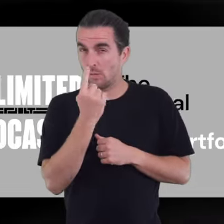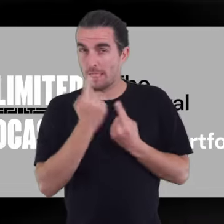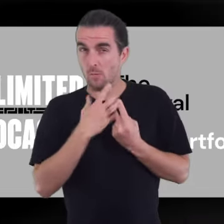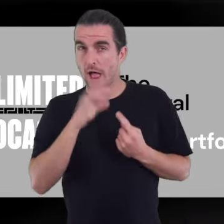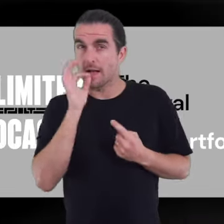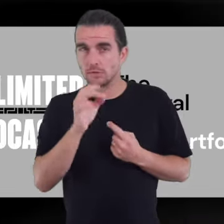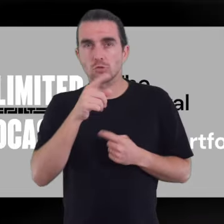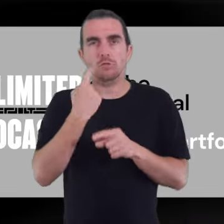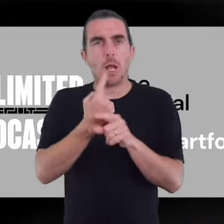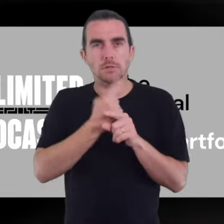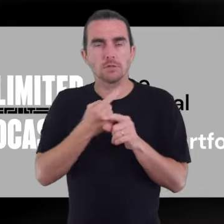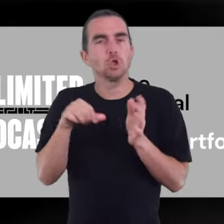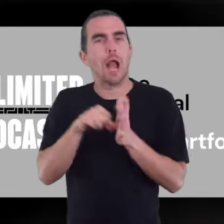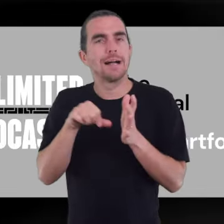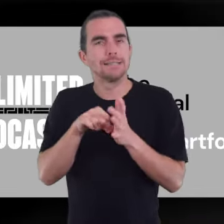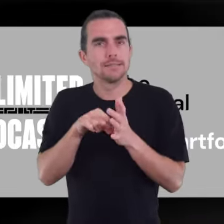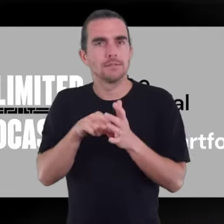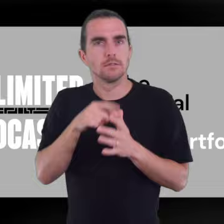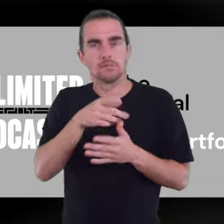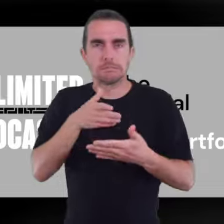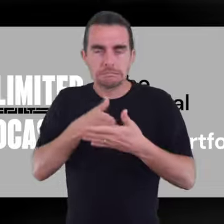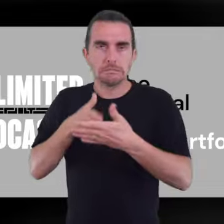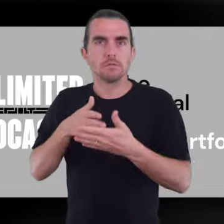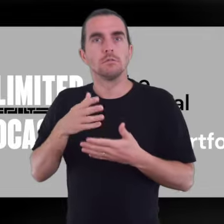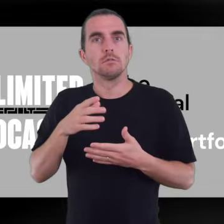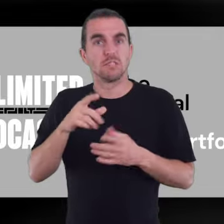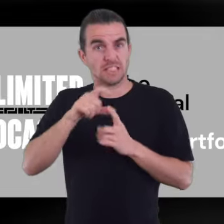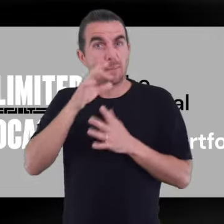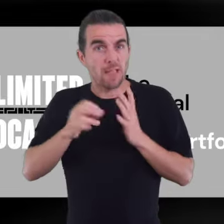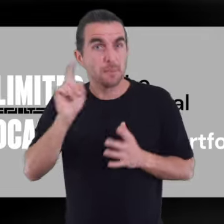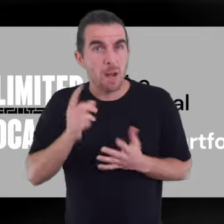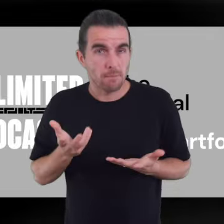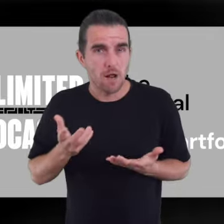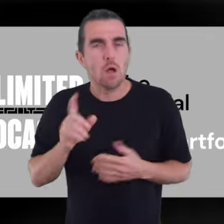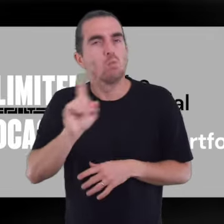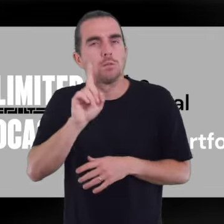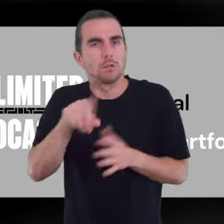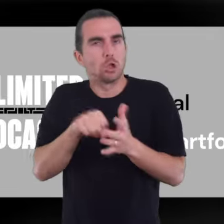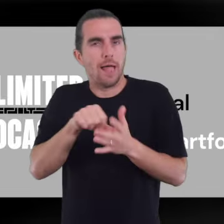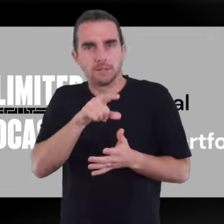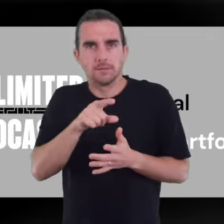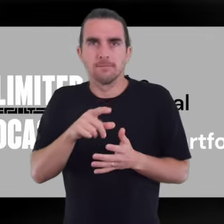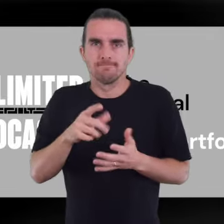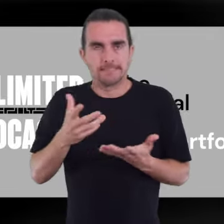you've talked a bit about the challenges and the barriers that we face as disabled people, but what were the challenges to you making this work as an artist?